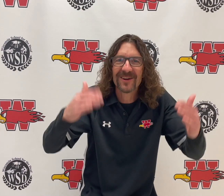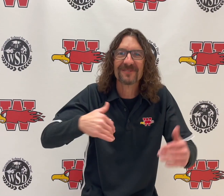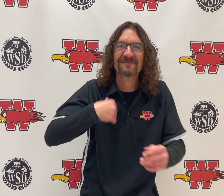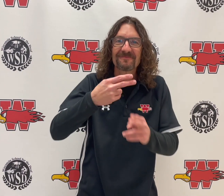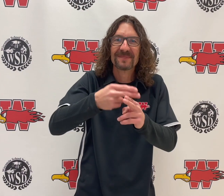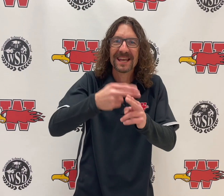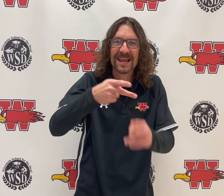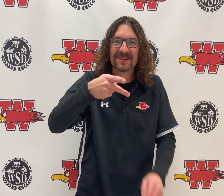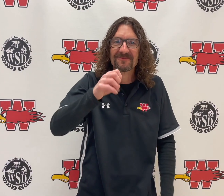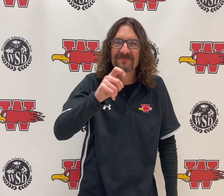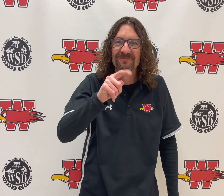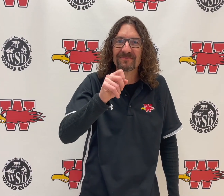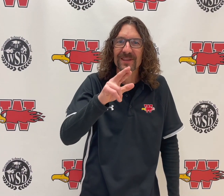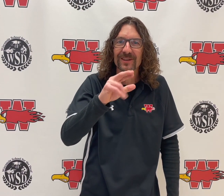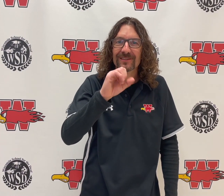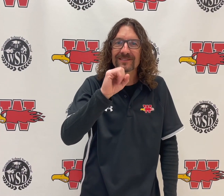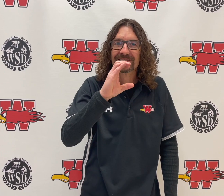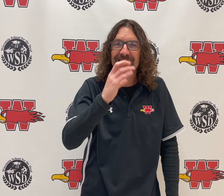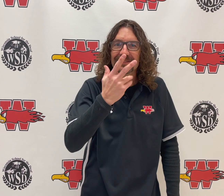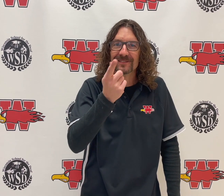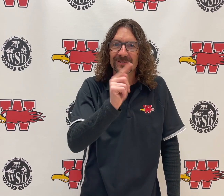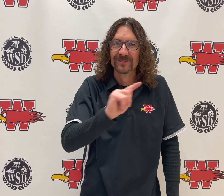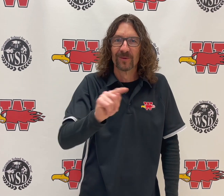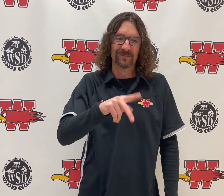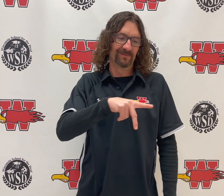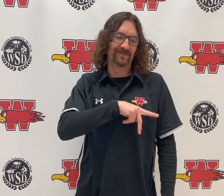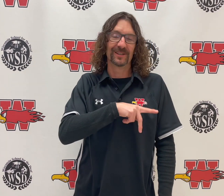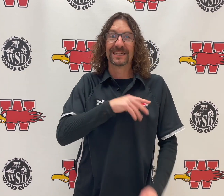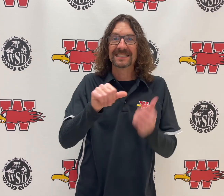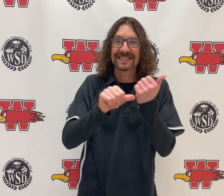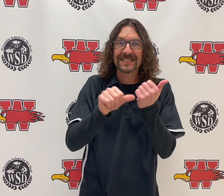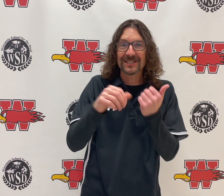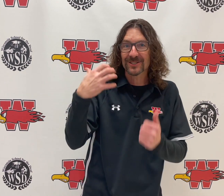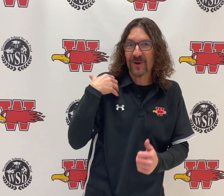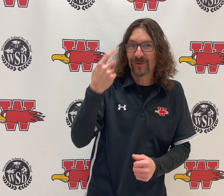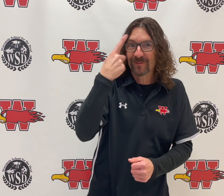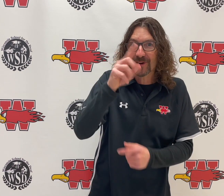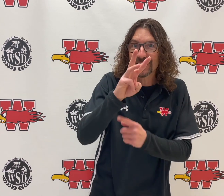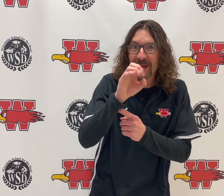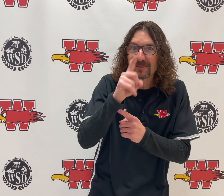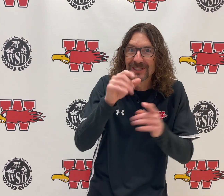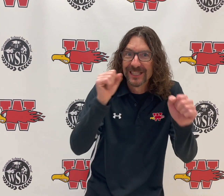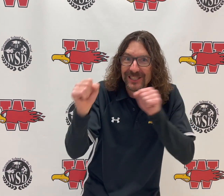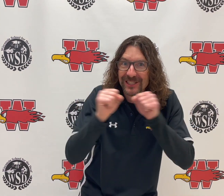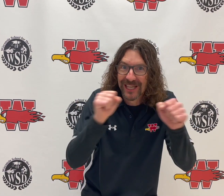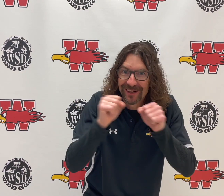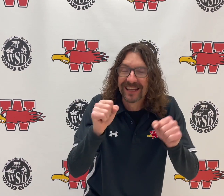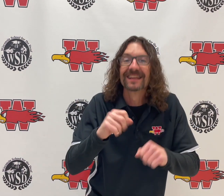Hello! I'm Peter Schultz, assistant coach for WSD's cheerleading.